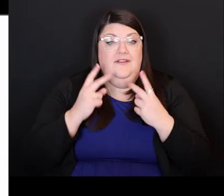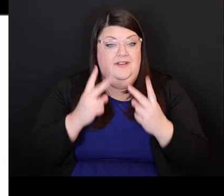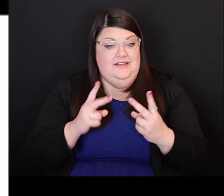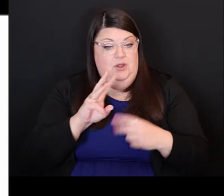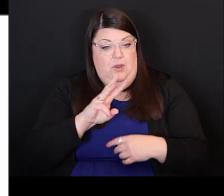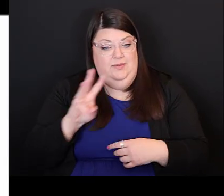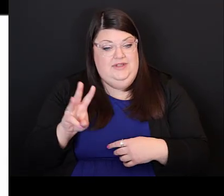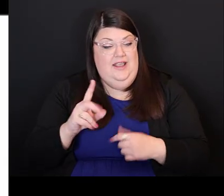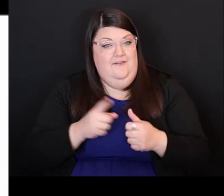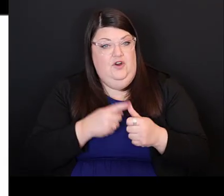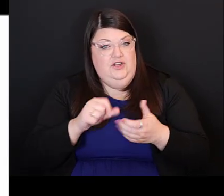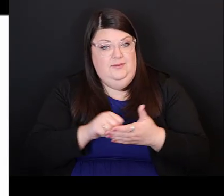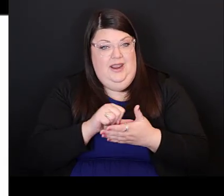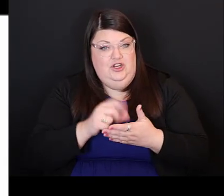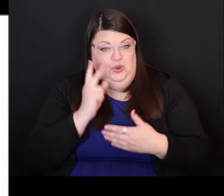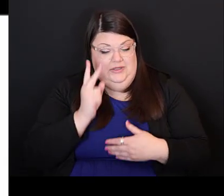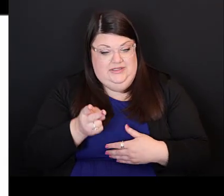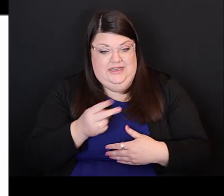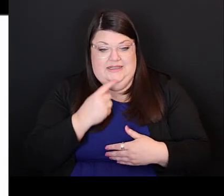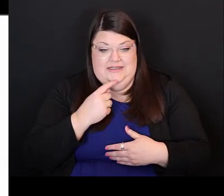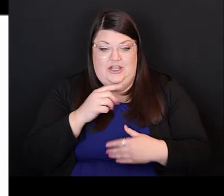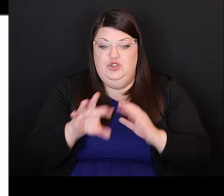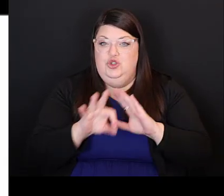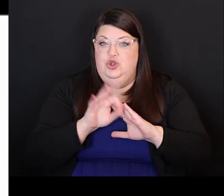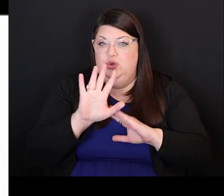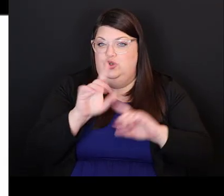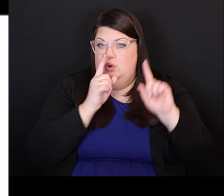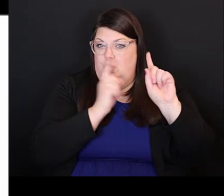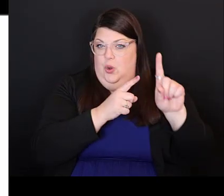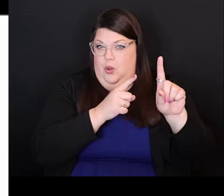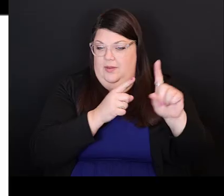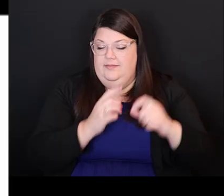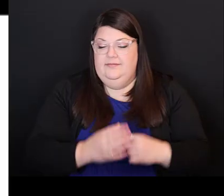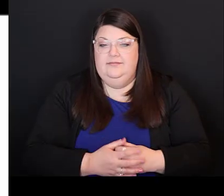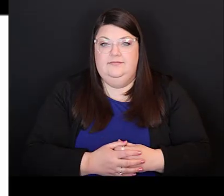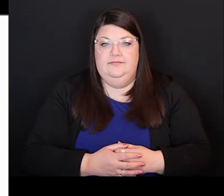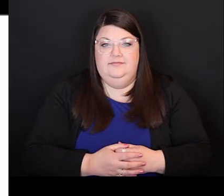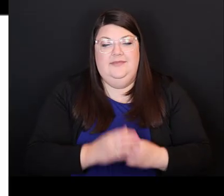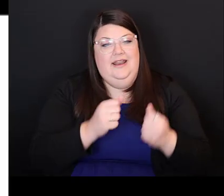So when you visit the website, the first page you will see says choose